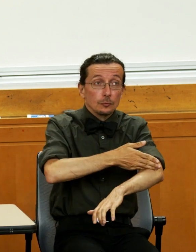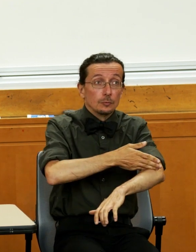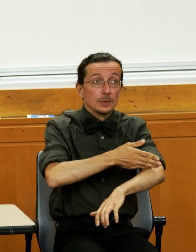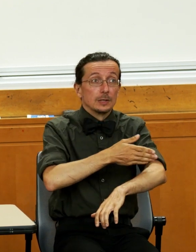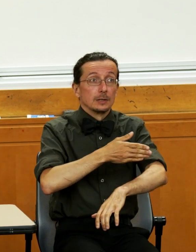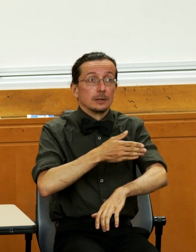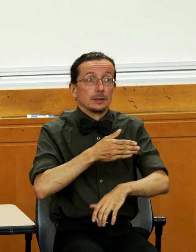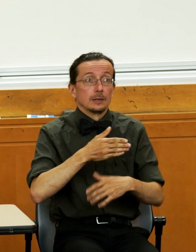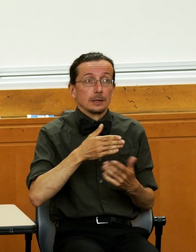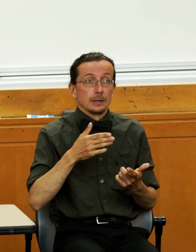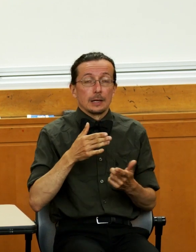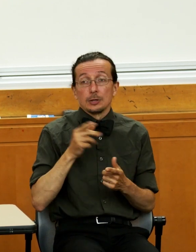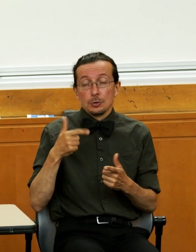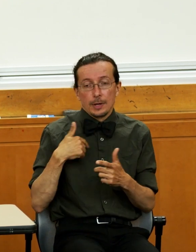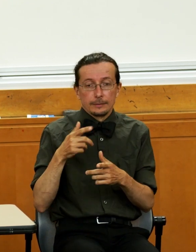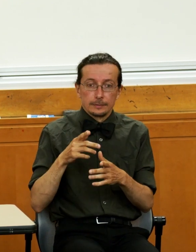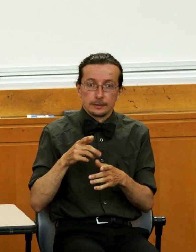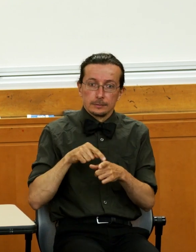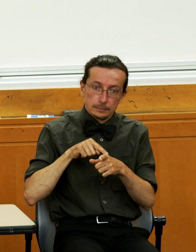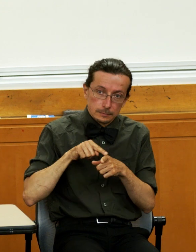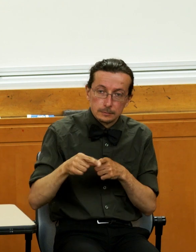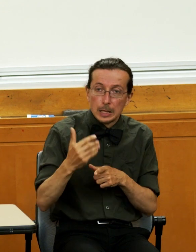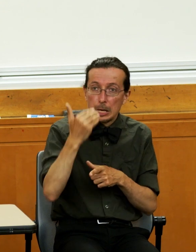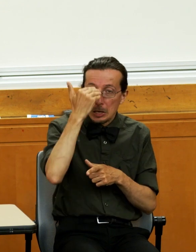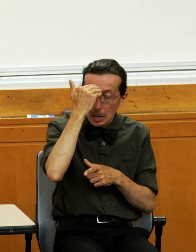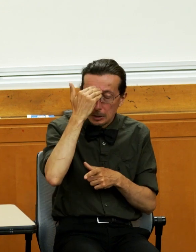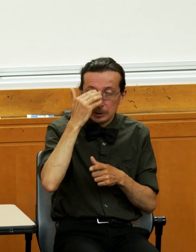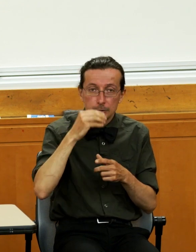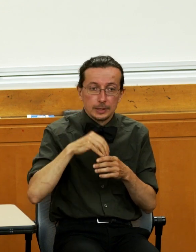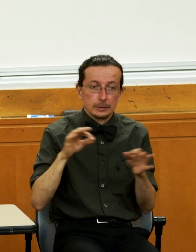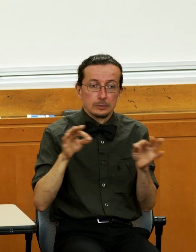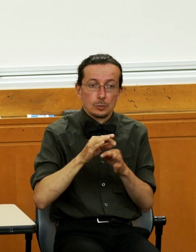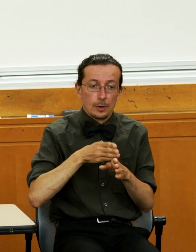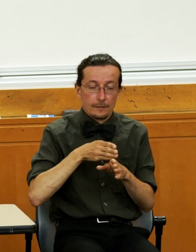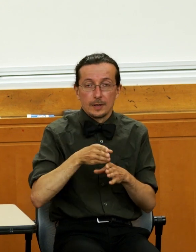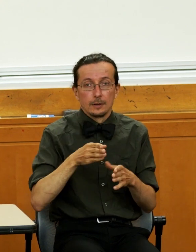interest and knowledge in two very important fields, which I think go unrecognized. And I was